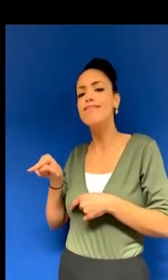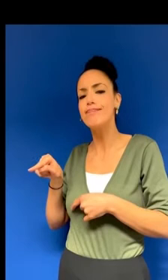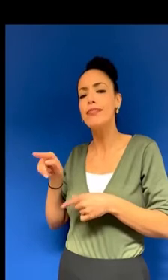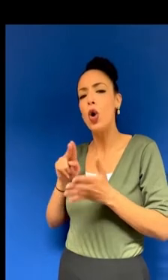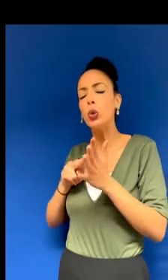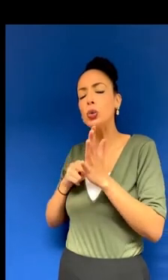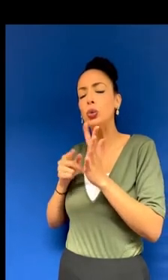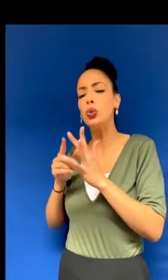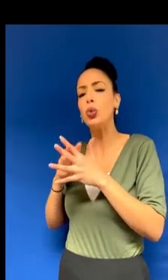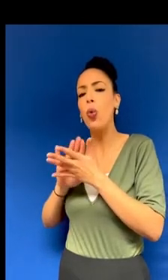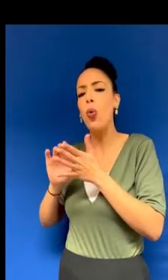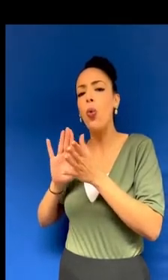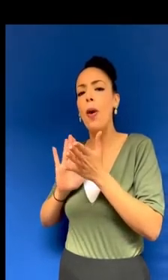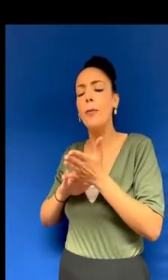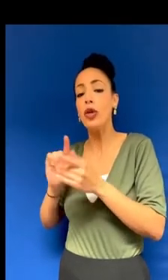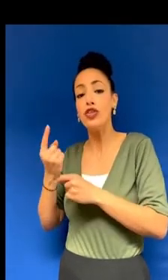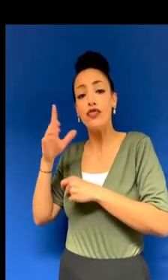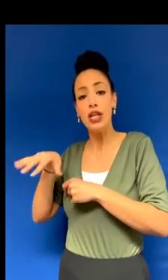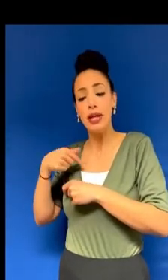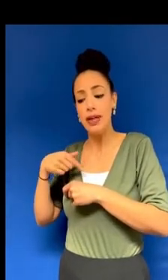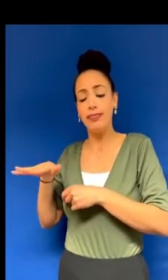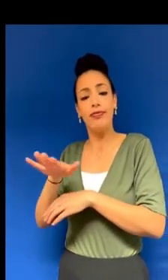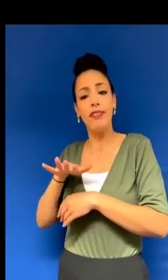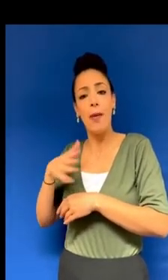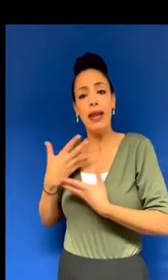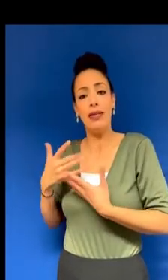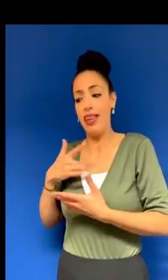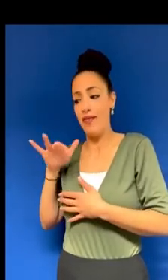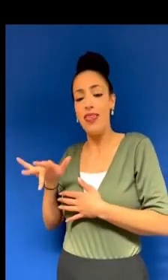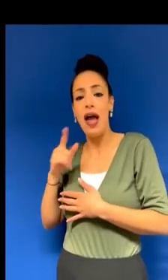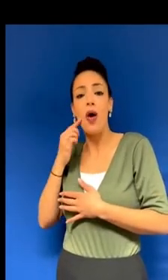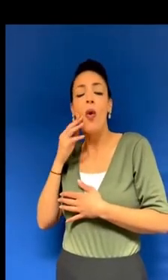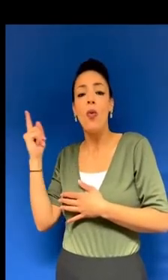My name is Aamna Mohdin, I'm a news reporter at The Guardian, and I live in Newham, and this